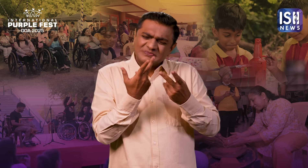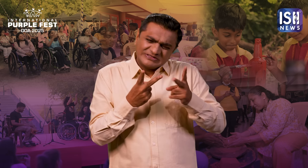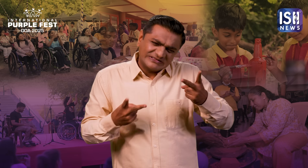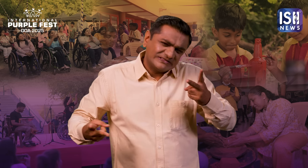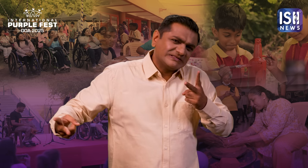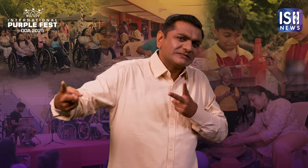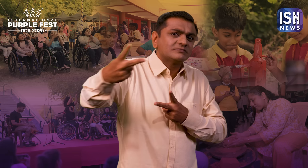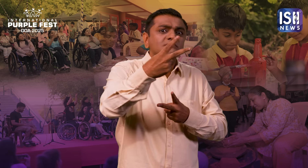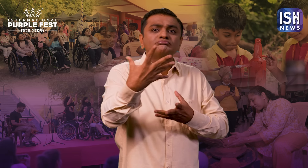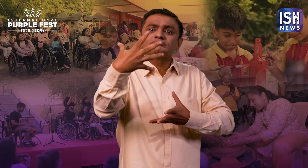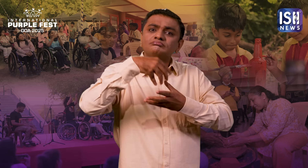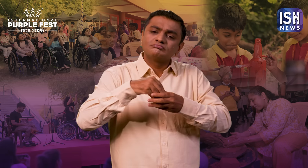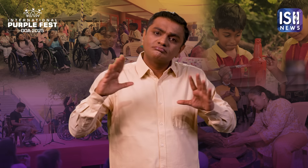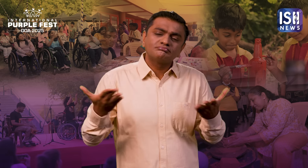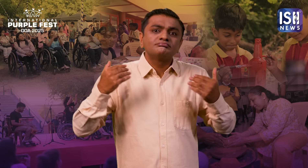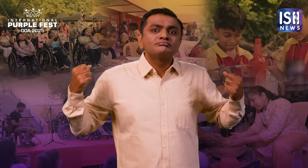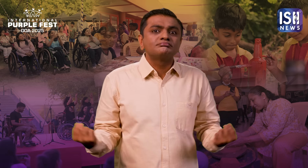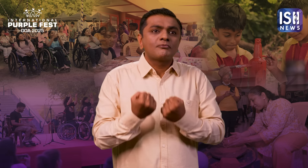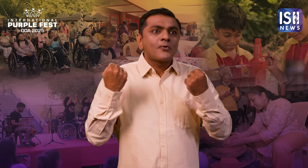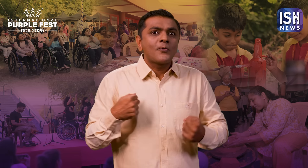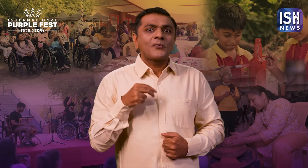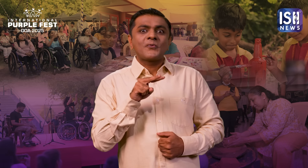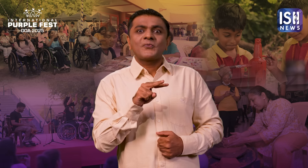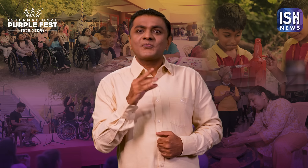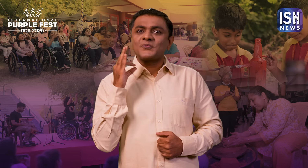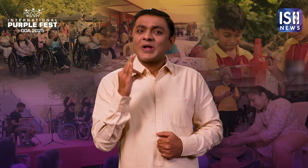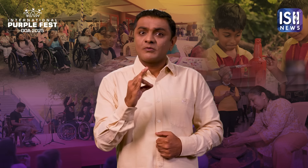many other activities as well. Amazing!